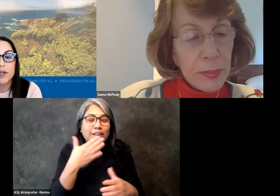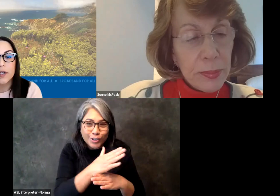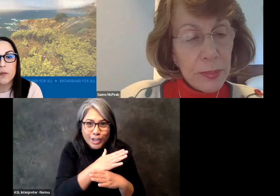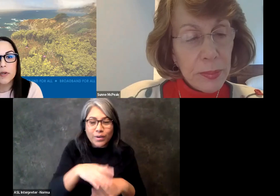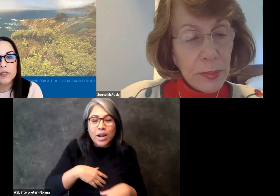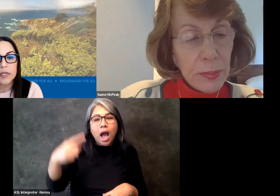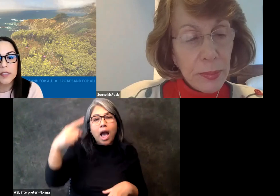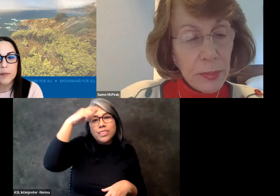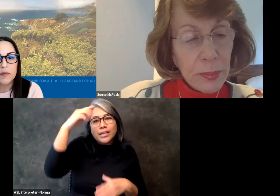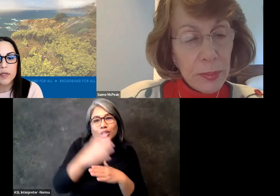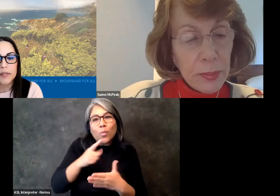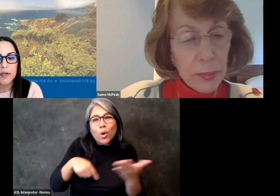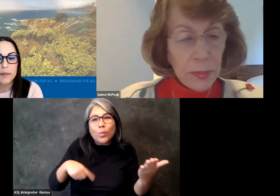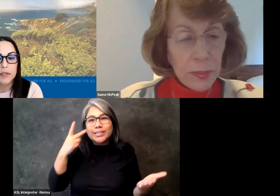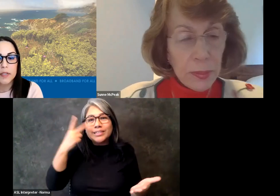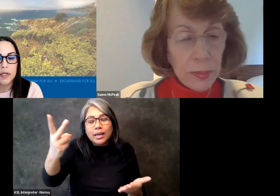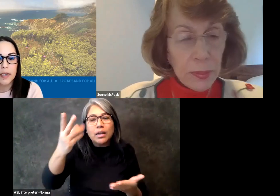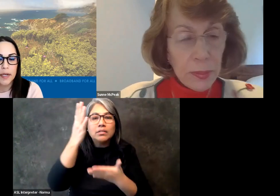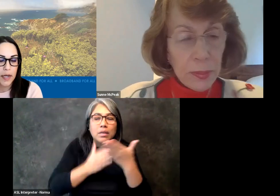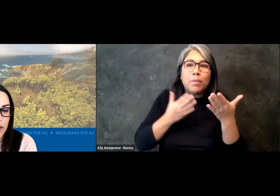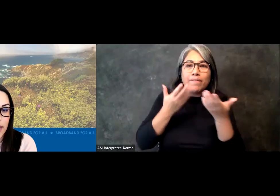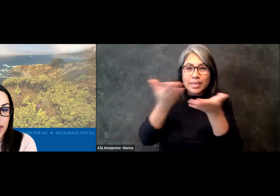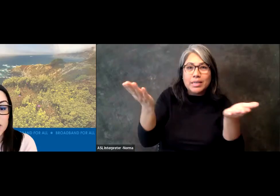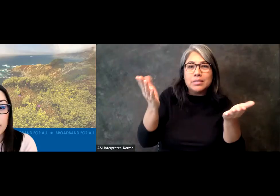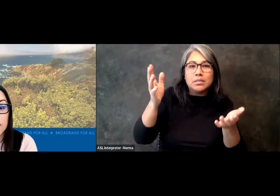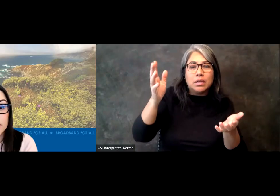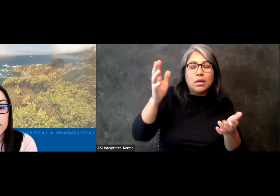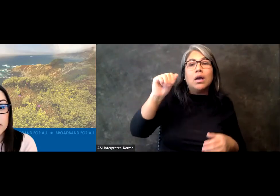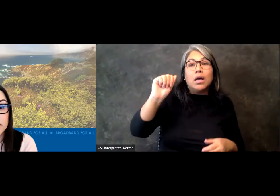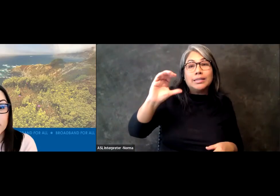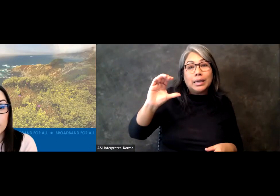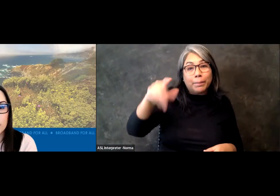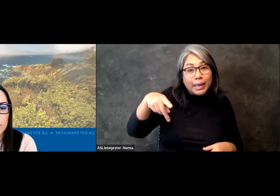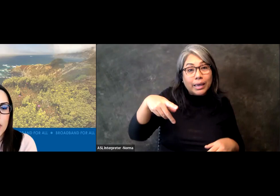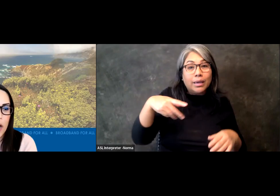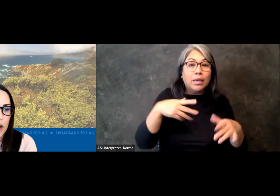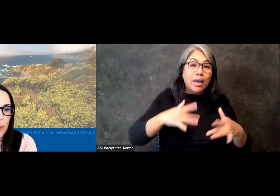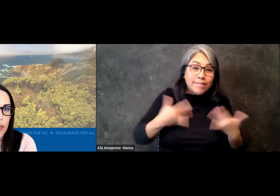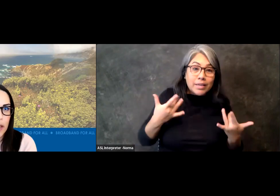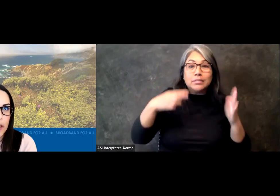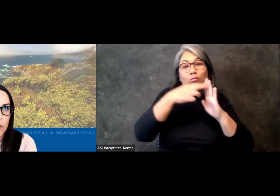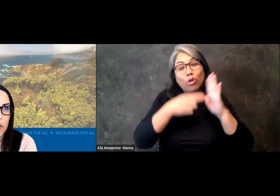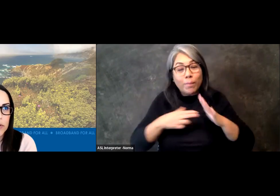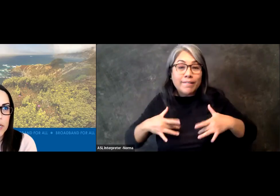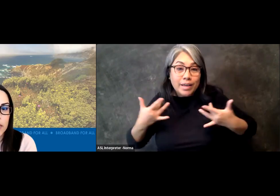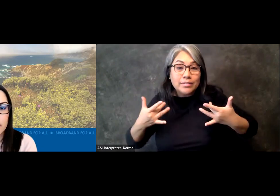sharing what we're seeing in some of these acp events and enrollment events. What we're seeing